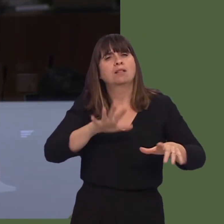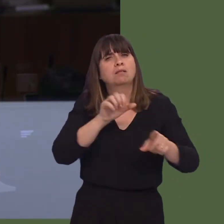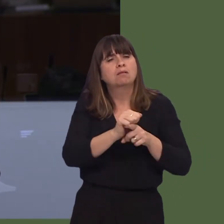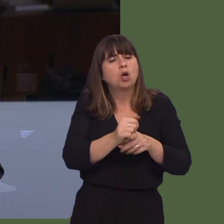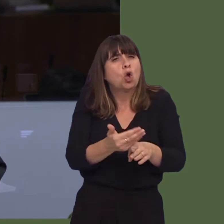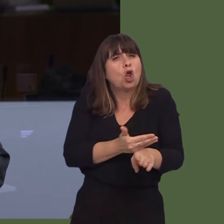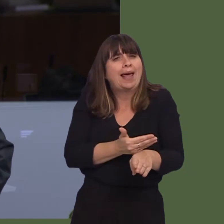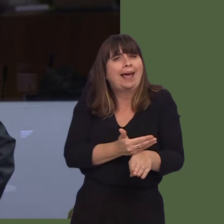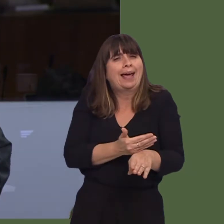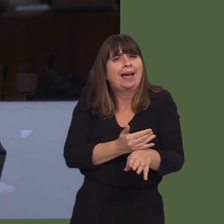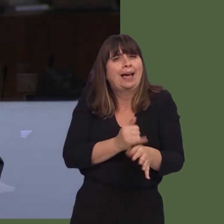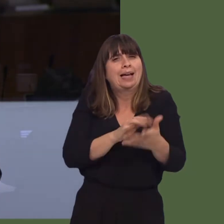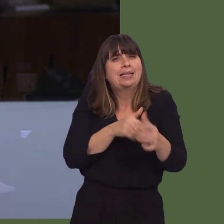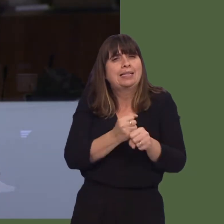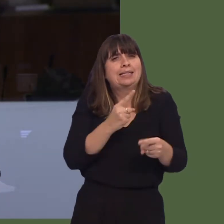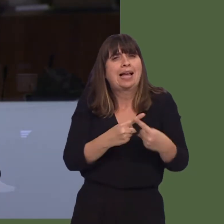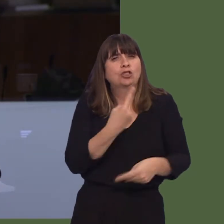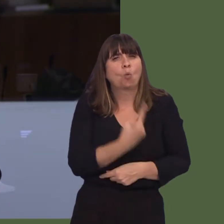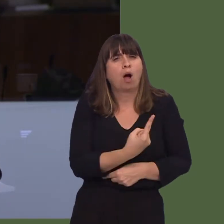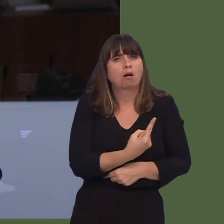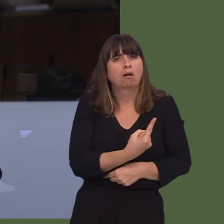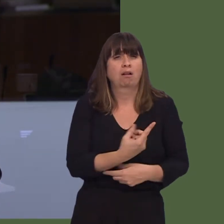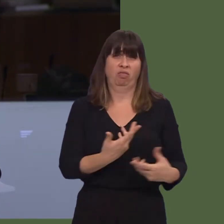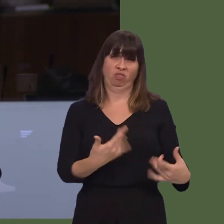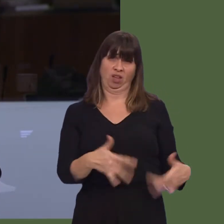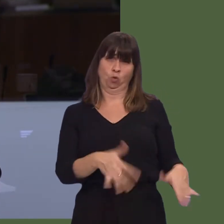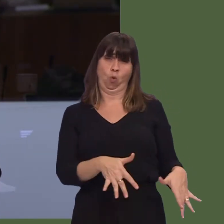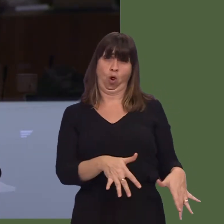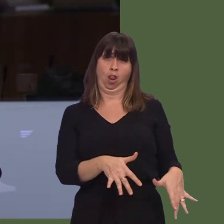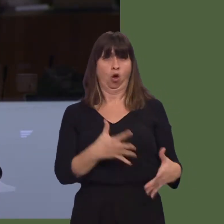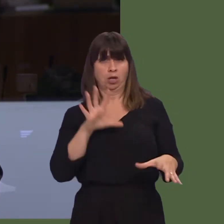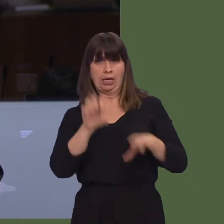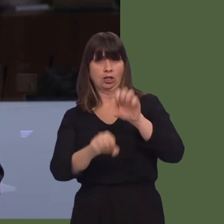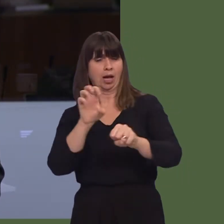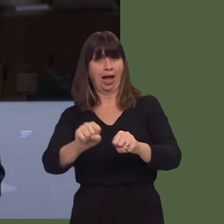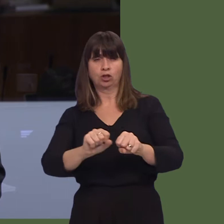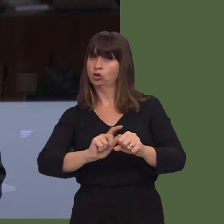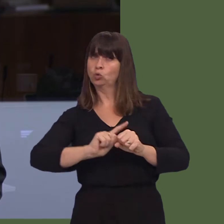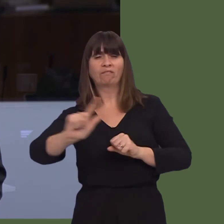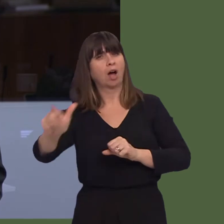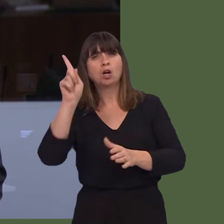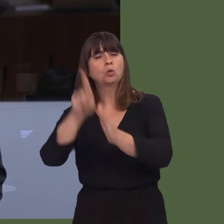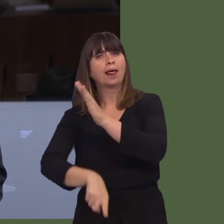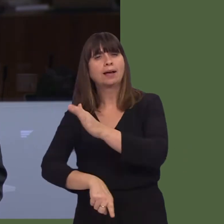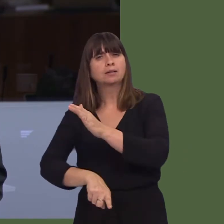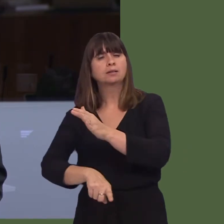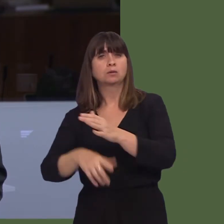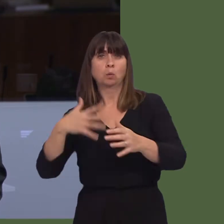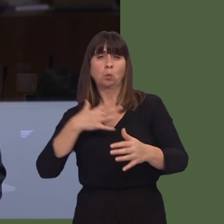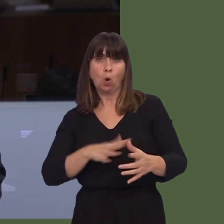NHS England recently rolled out a one-stop shop designed to catch cancer early and speed up diagnosis.